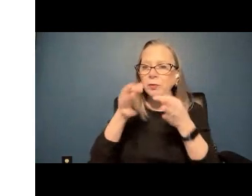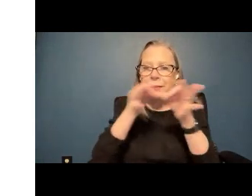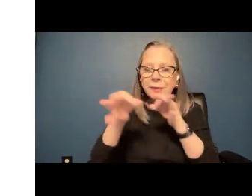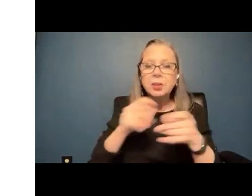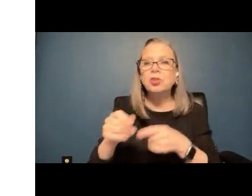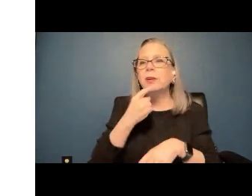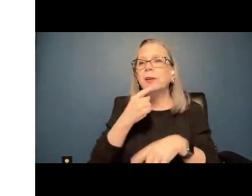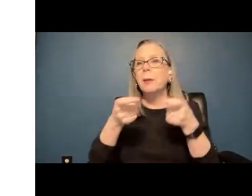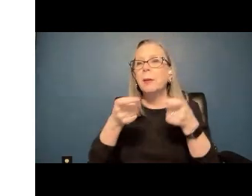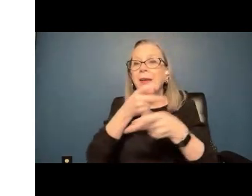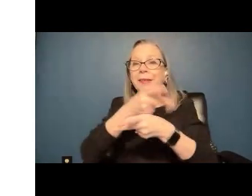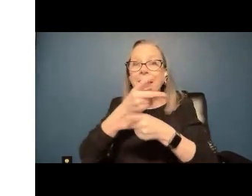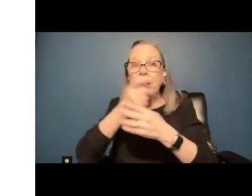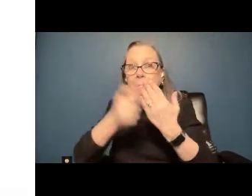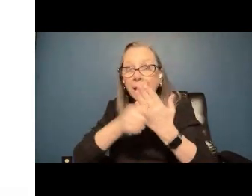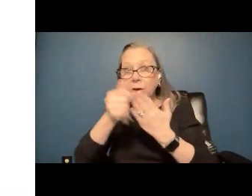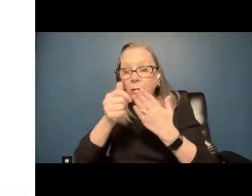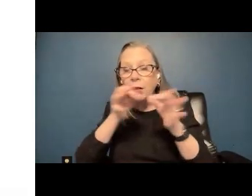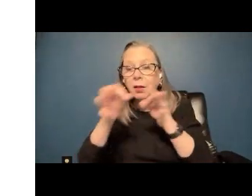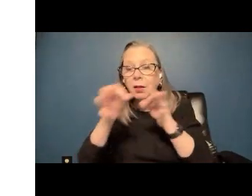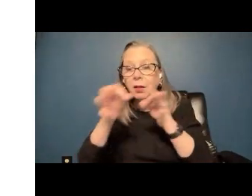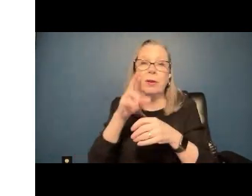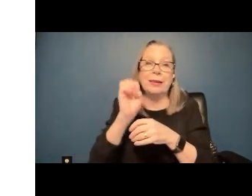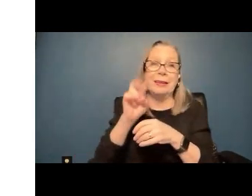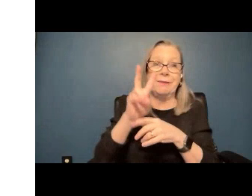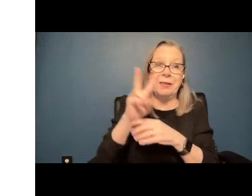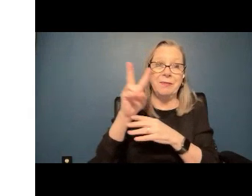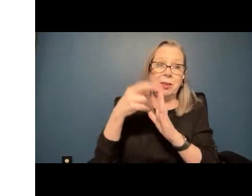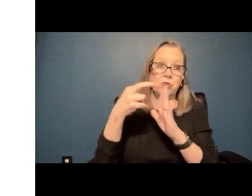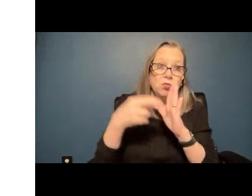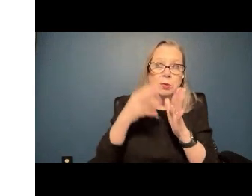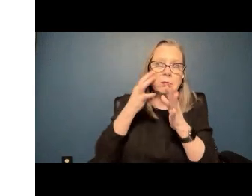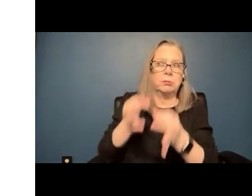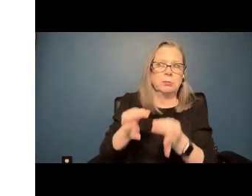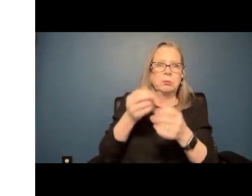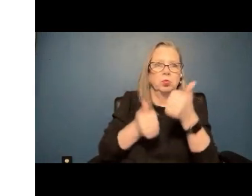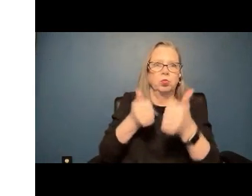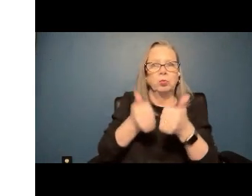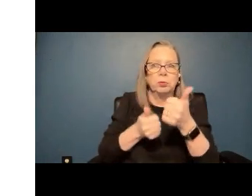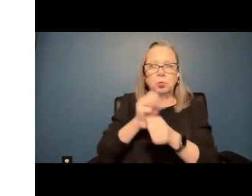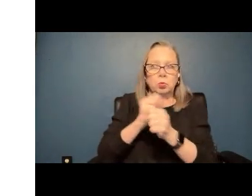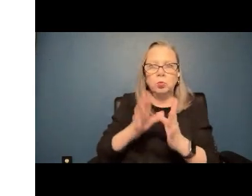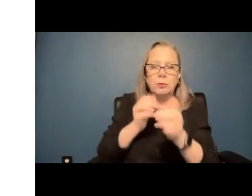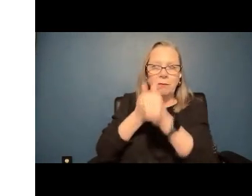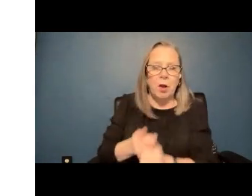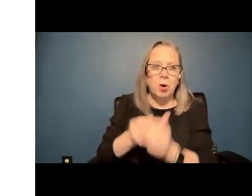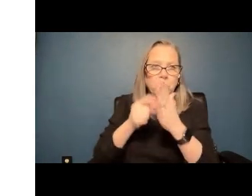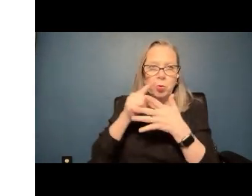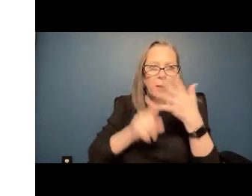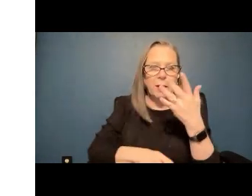or even EVV rules which determine which workers are subject to those requirements, just to name a few examples.